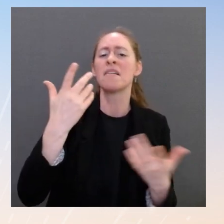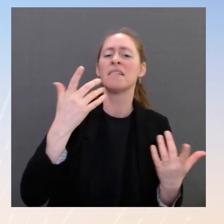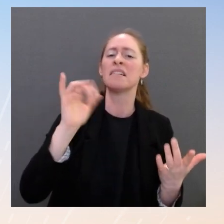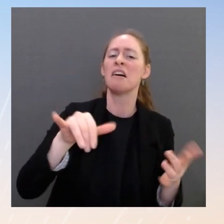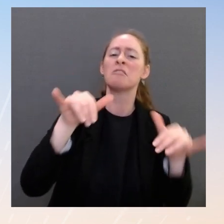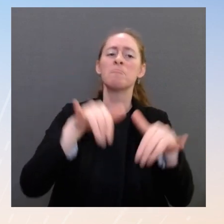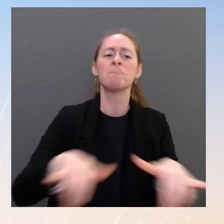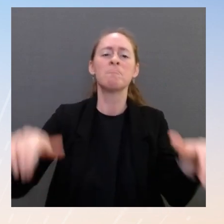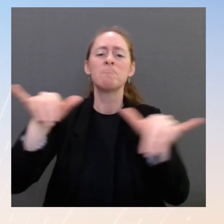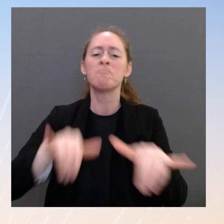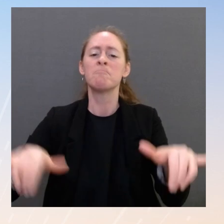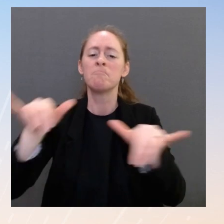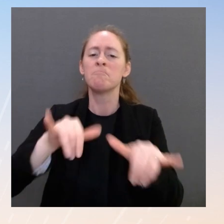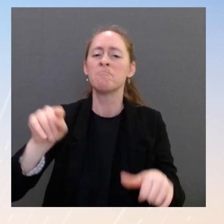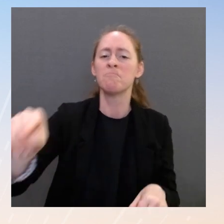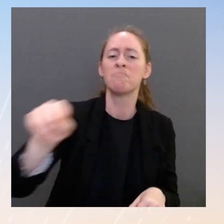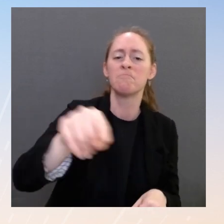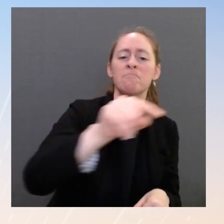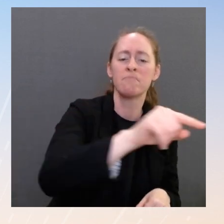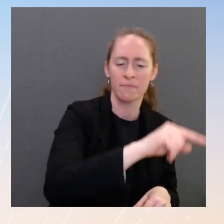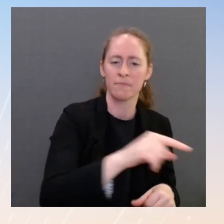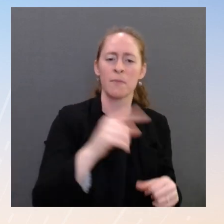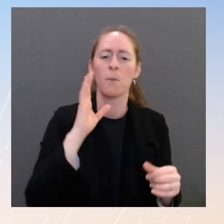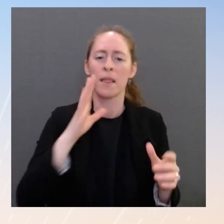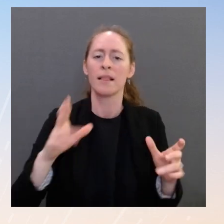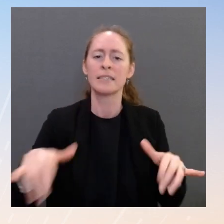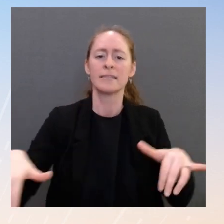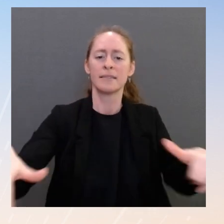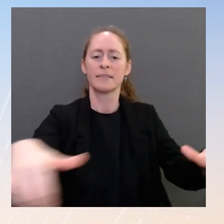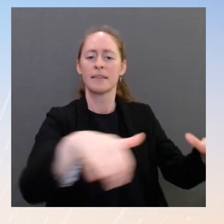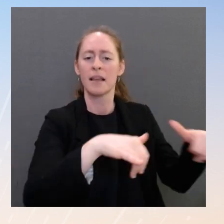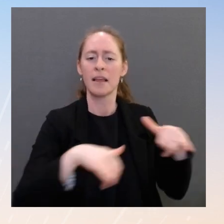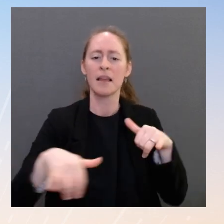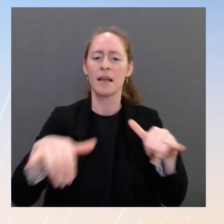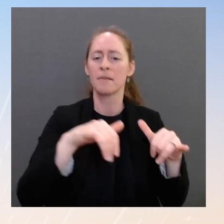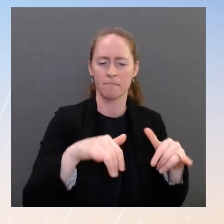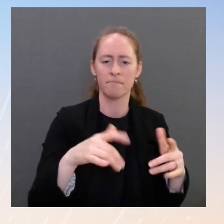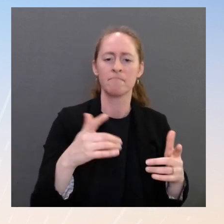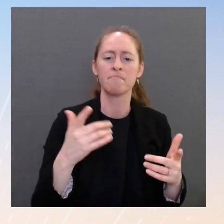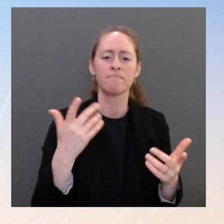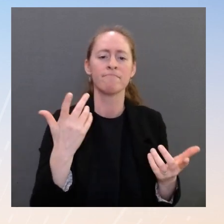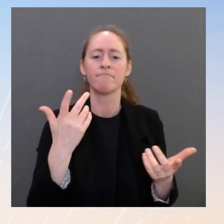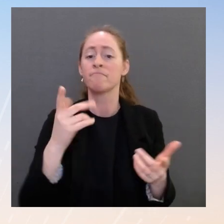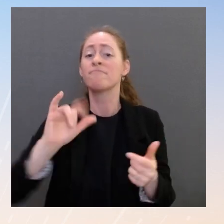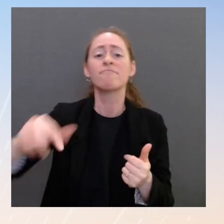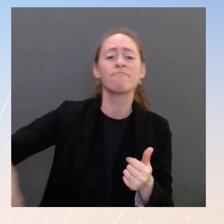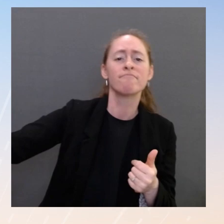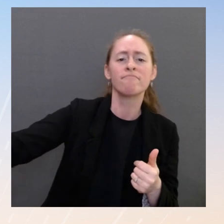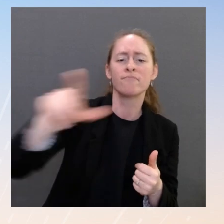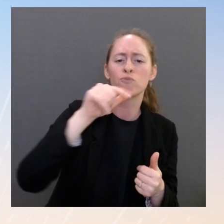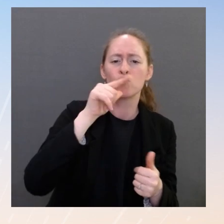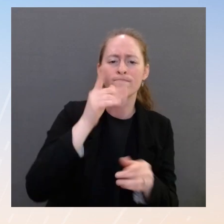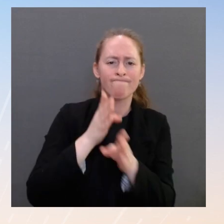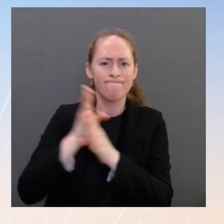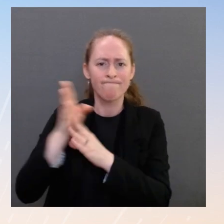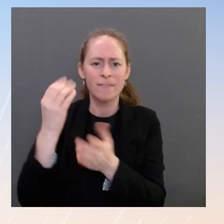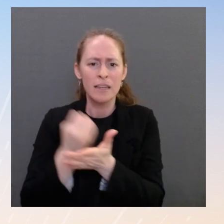by a range of outside economists and forecasters, including former NEC Director Jason Furman. The Press: A quick follow-up just on inflation: